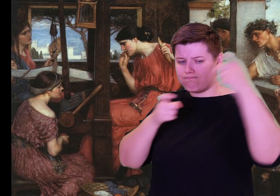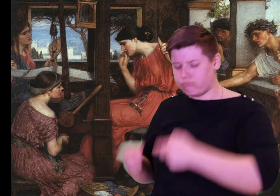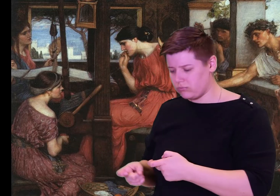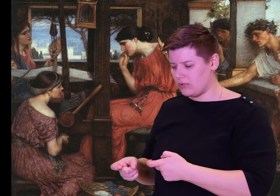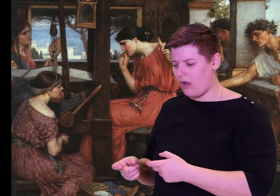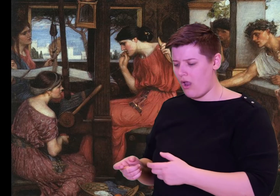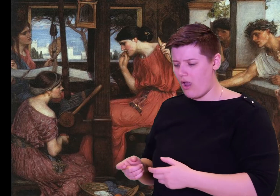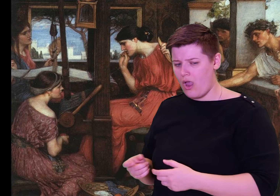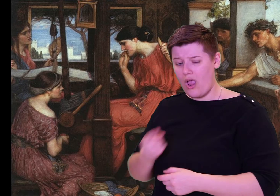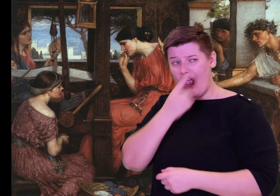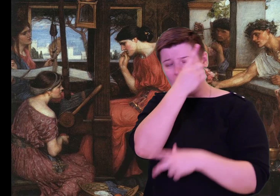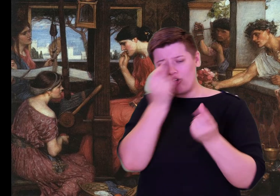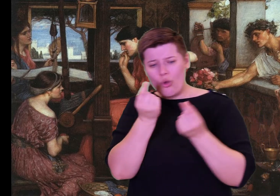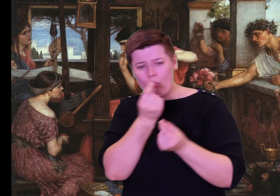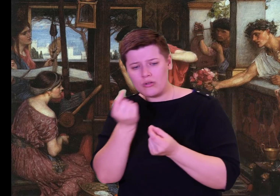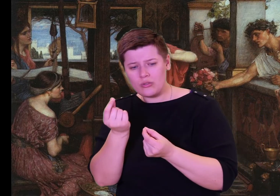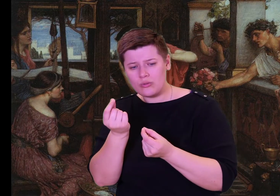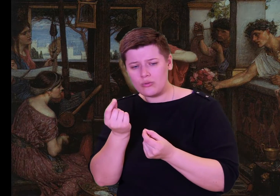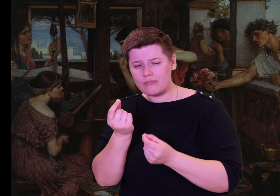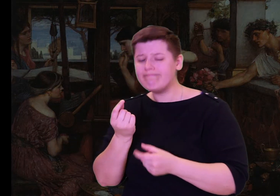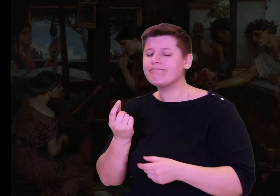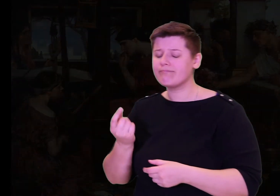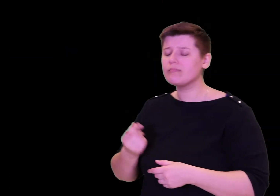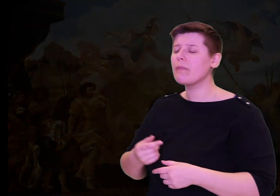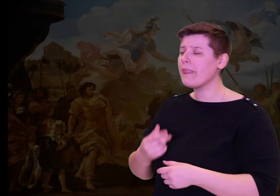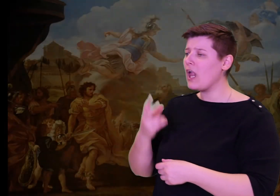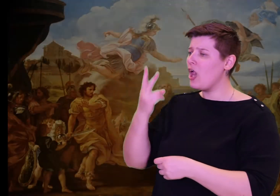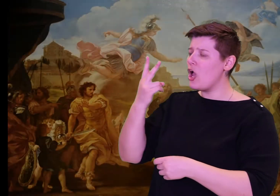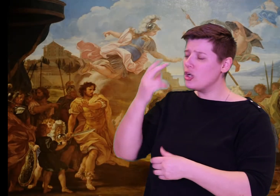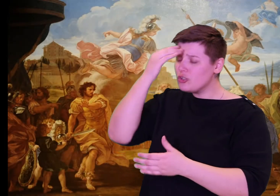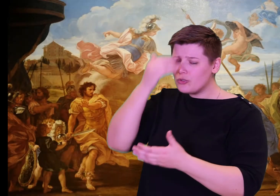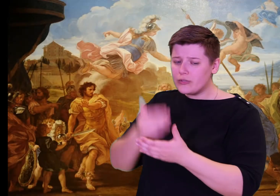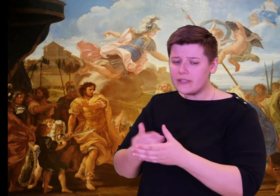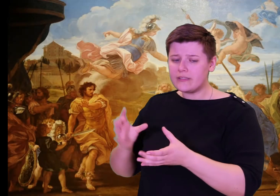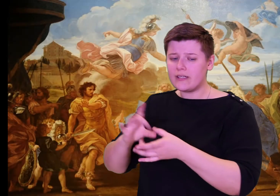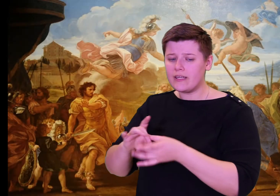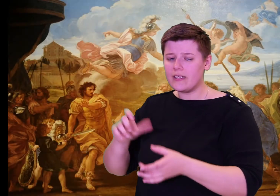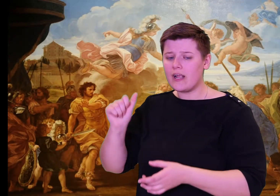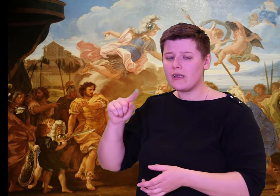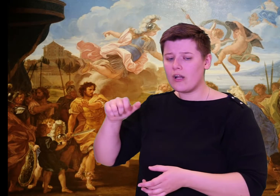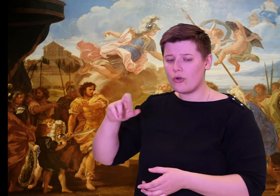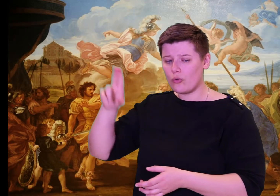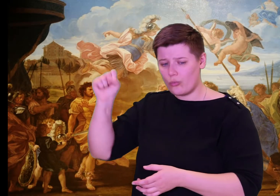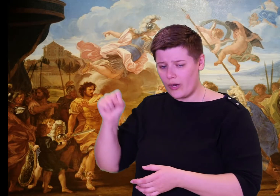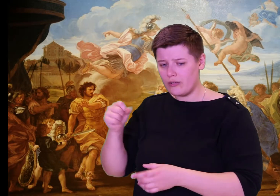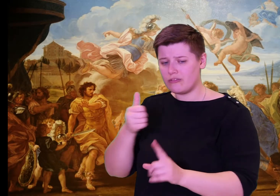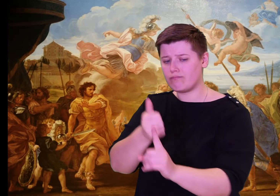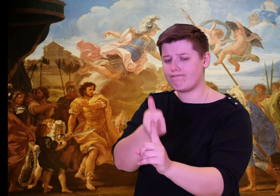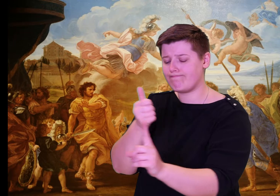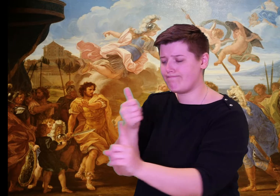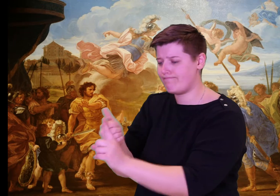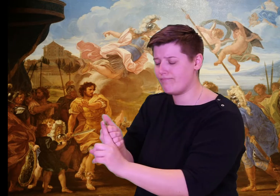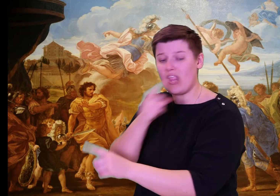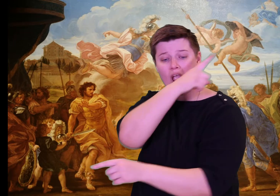Hastily, they called the people at sunset, not observing proper norms.